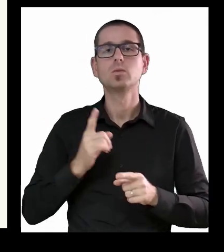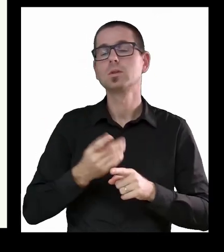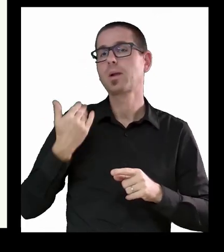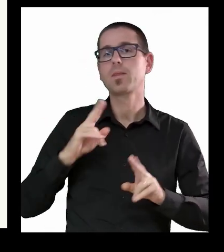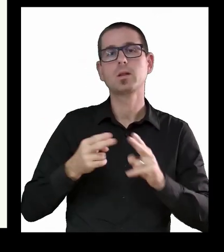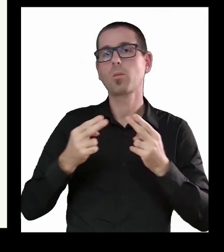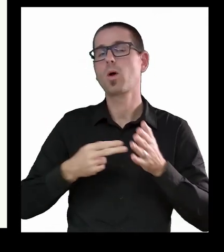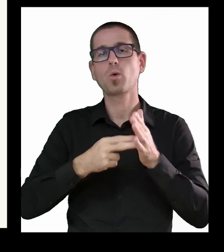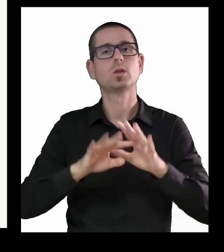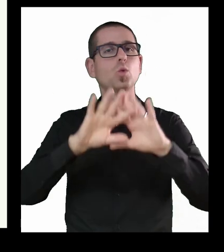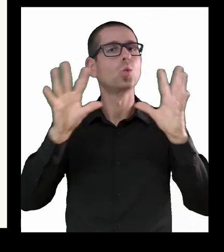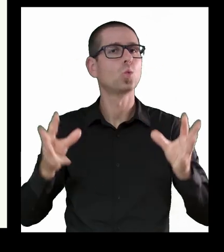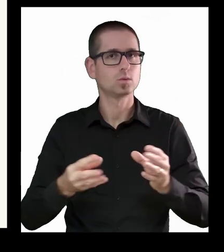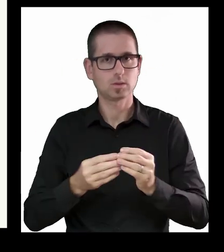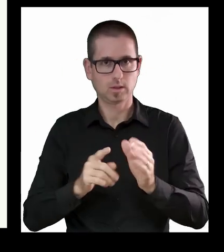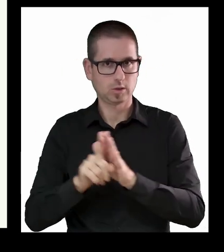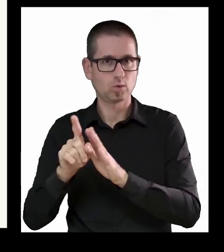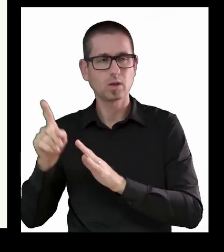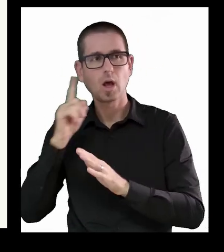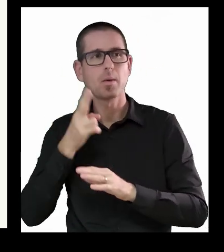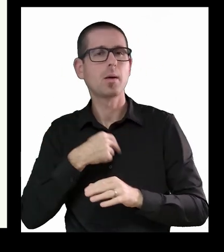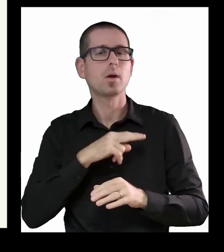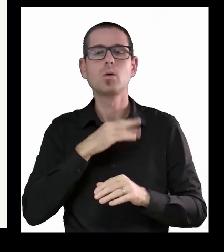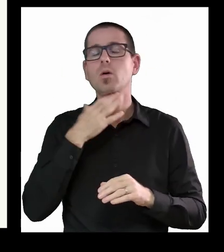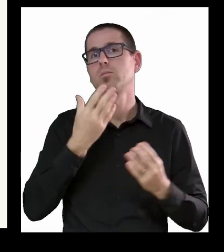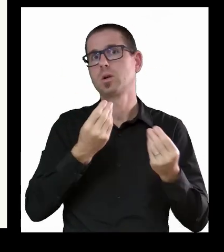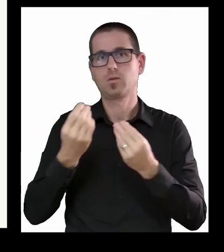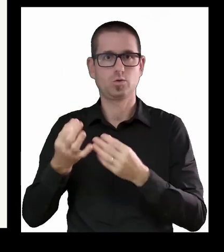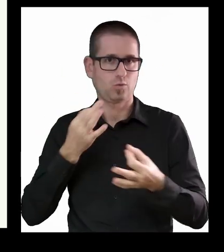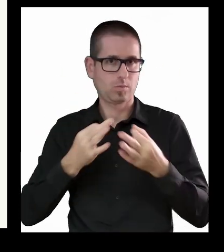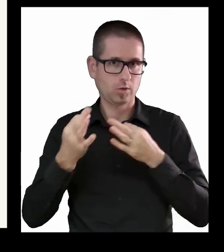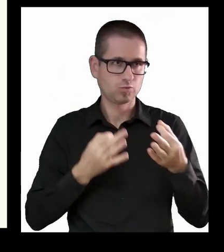results. But we have too much, too many questions and nice results.